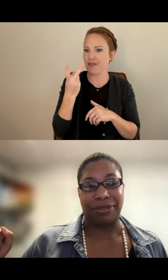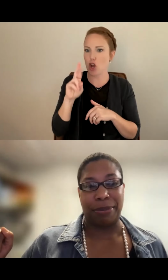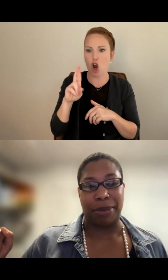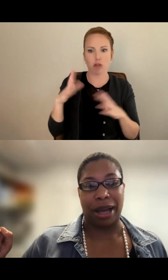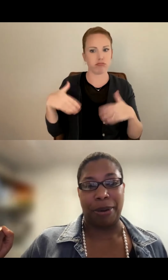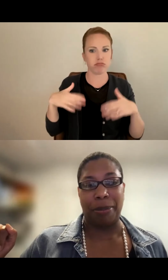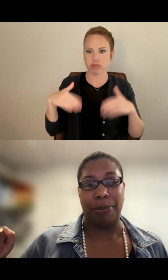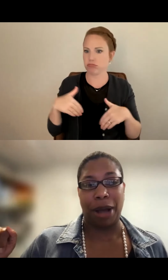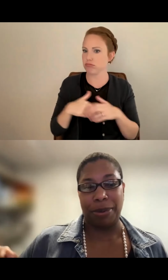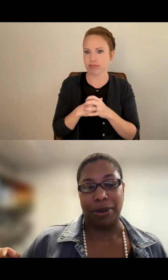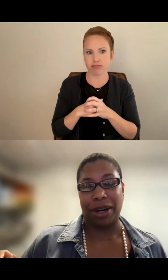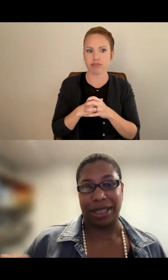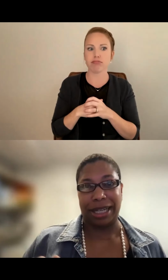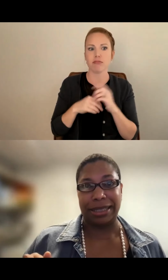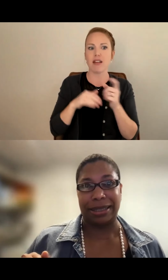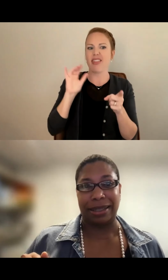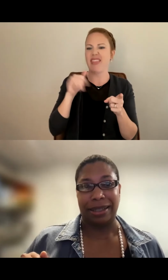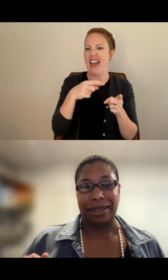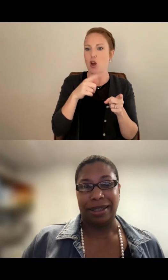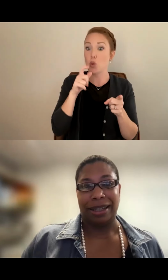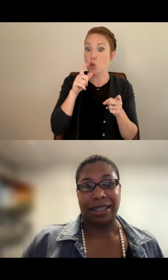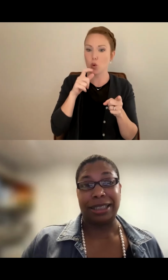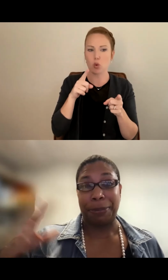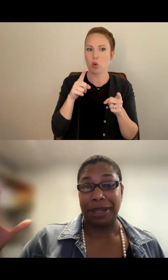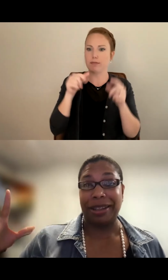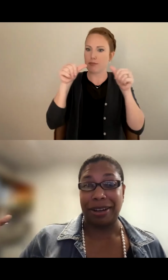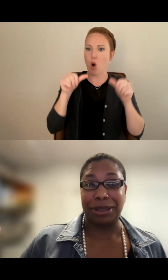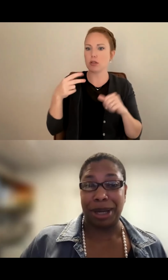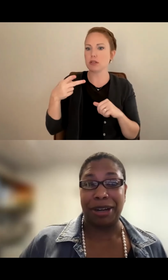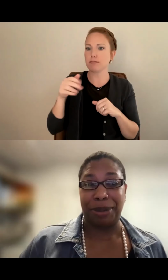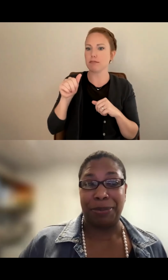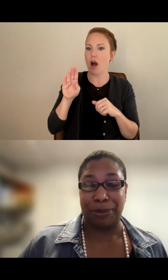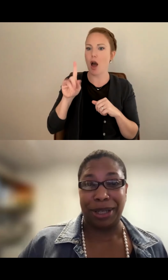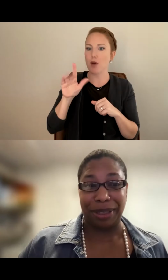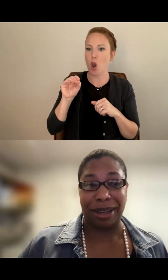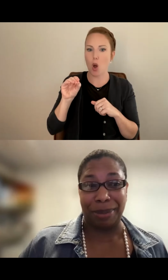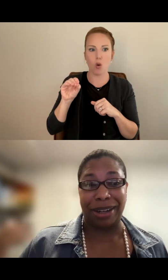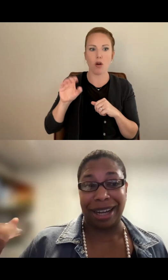This is from Pablo Cardenas. It's a pretty large amount of people only think about it.